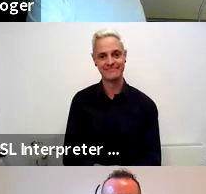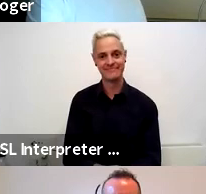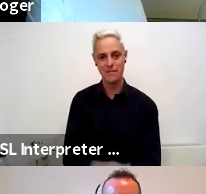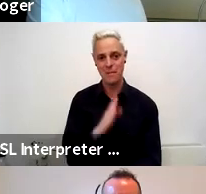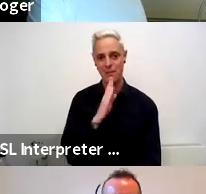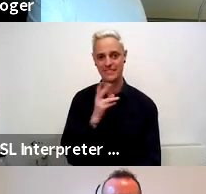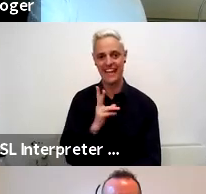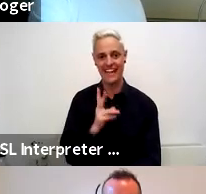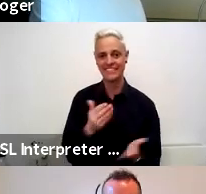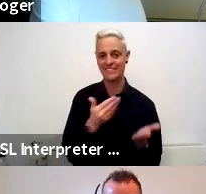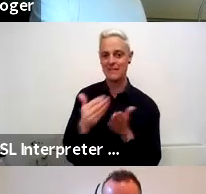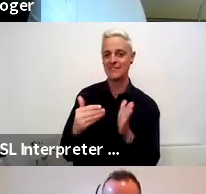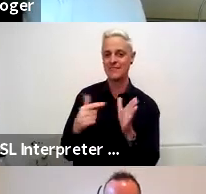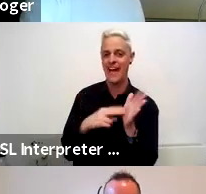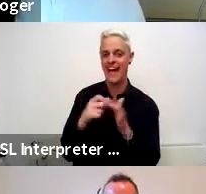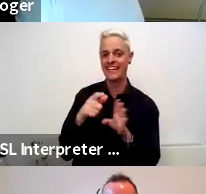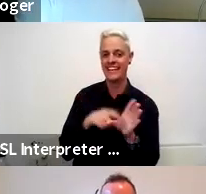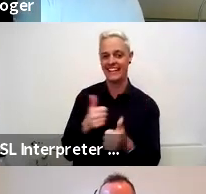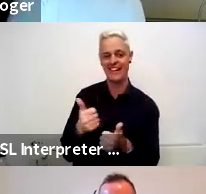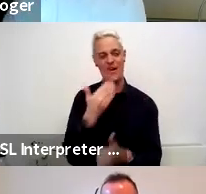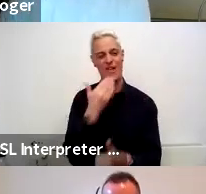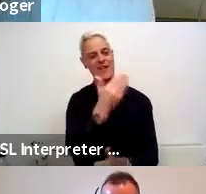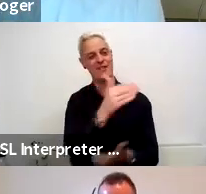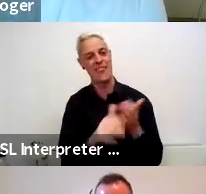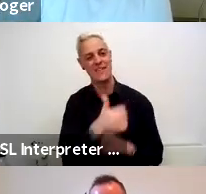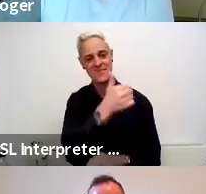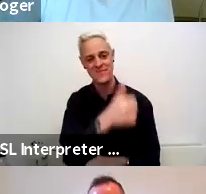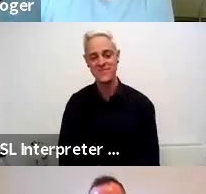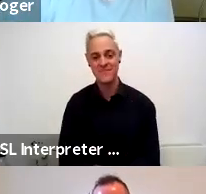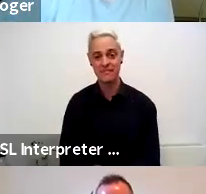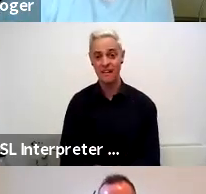I'm on mute.